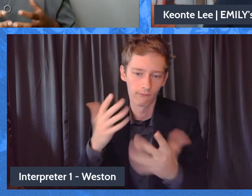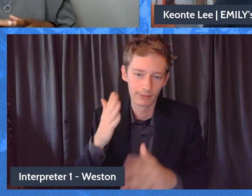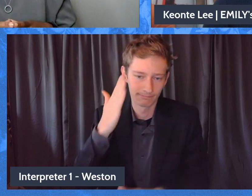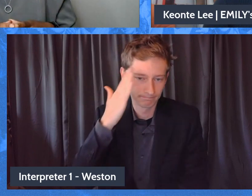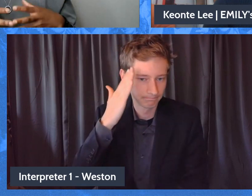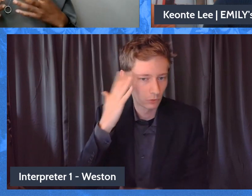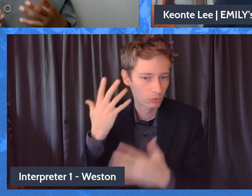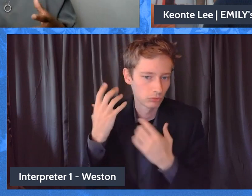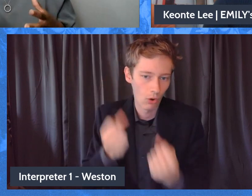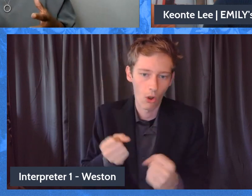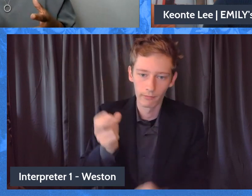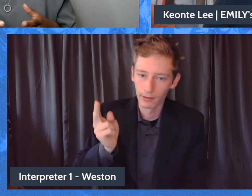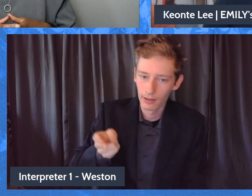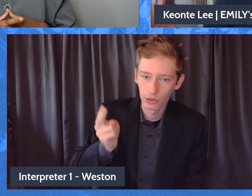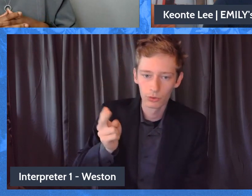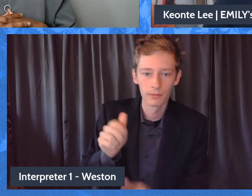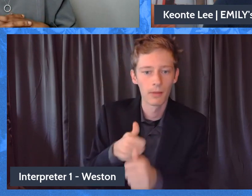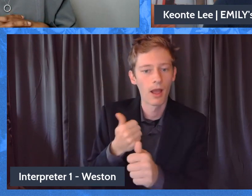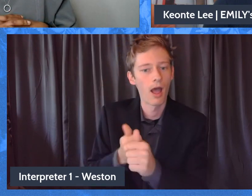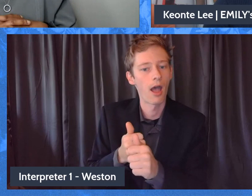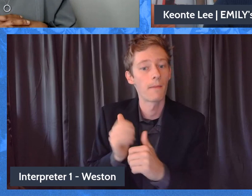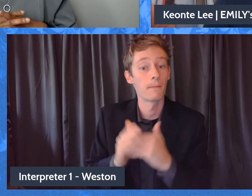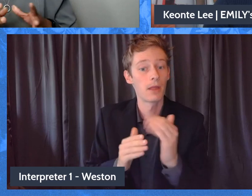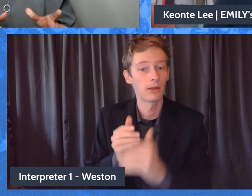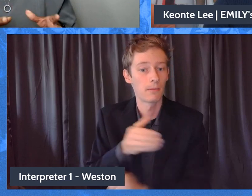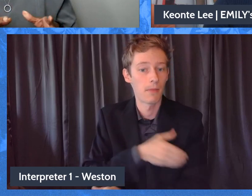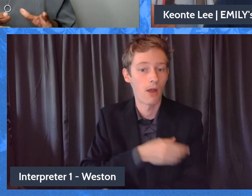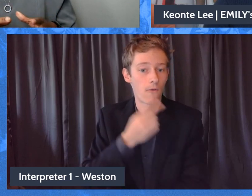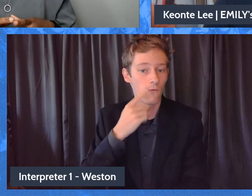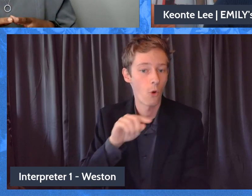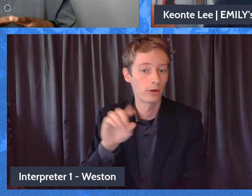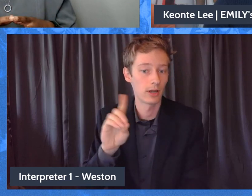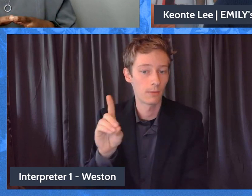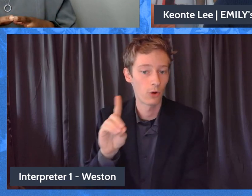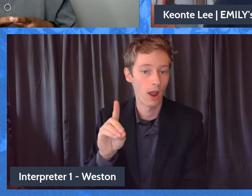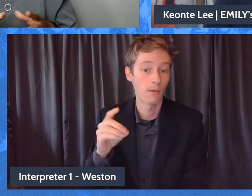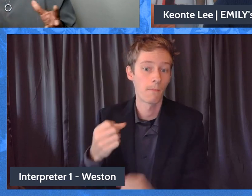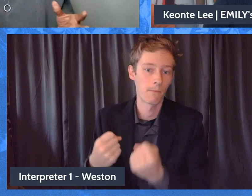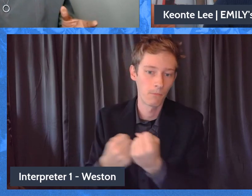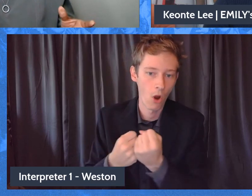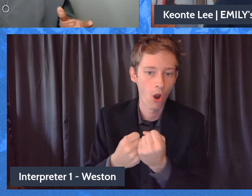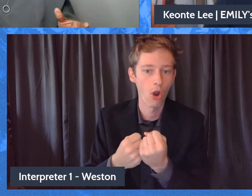and building power for Democratic pro-choice women of EMILY's List. But I gotta be honest,